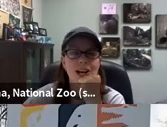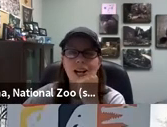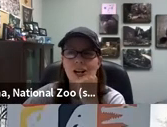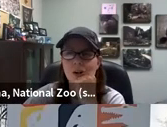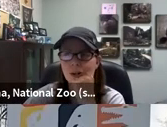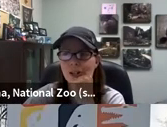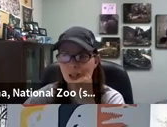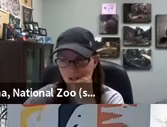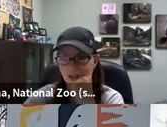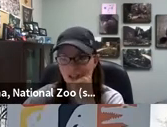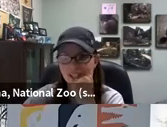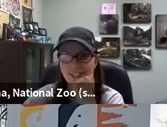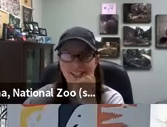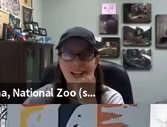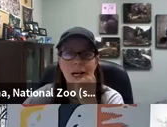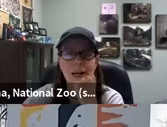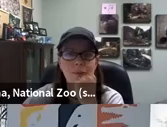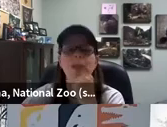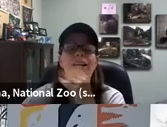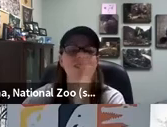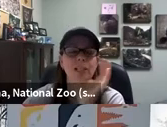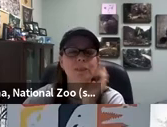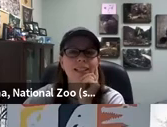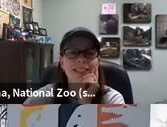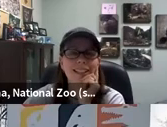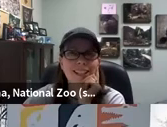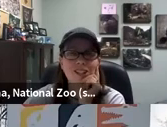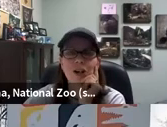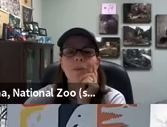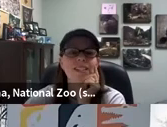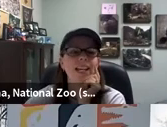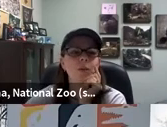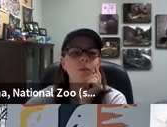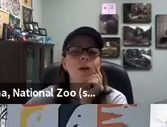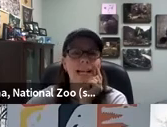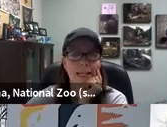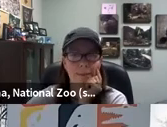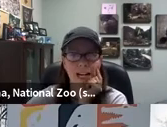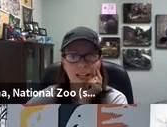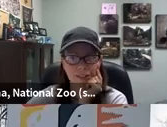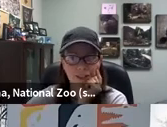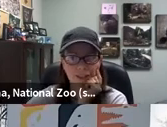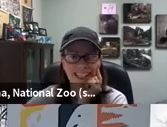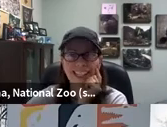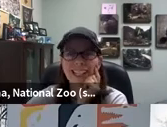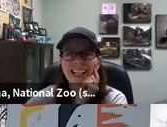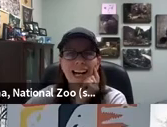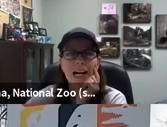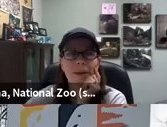a horticulturist... well- actually let me